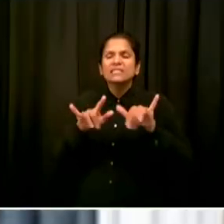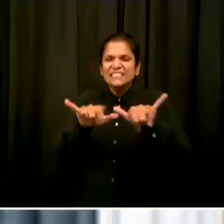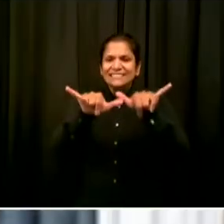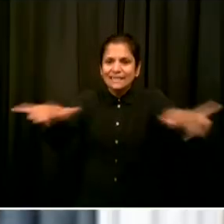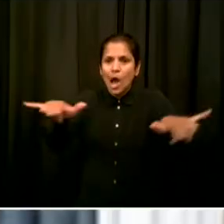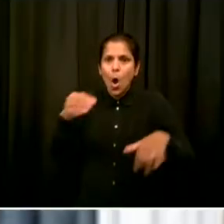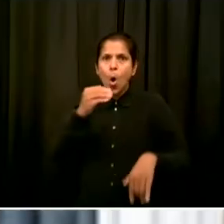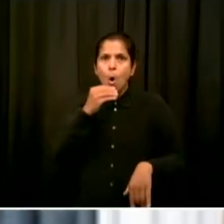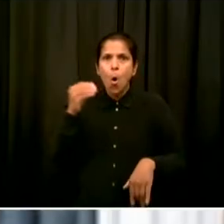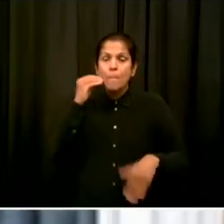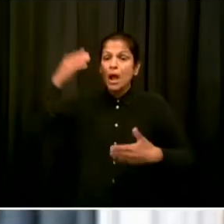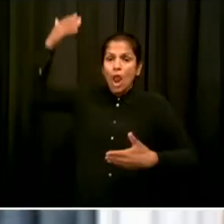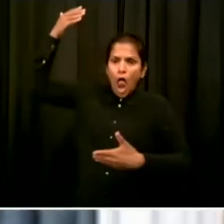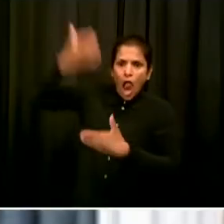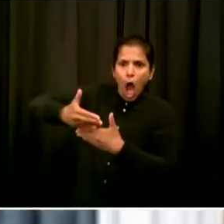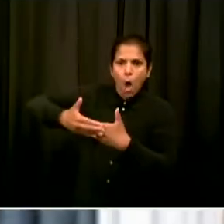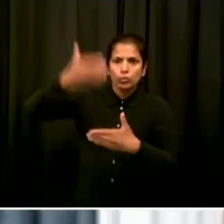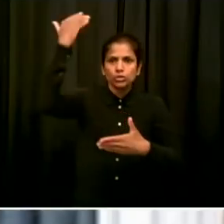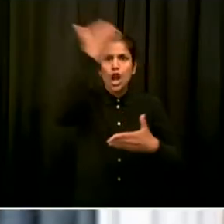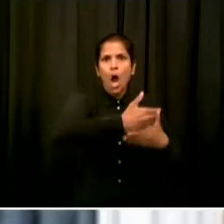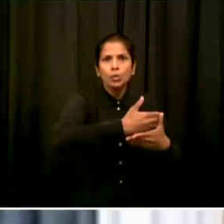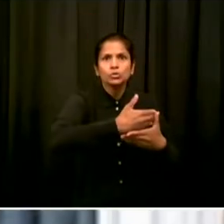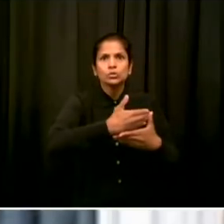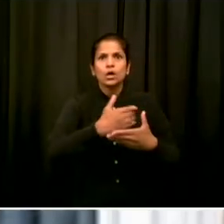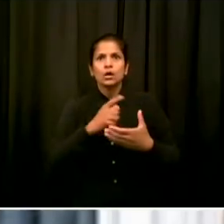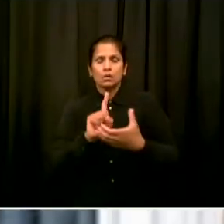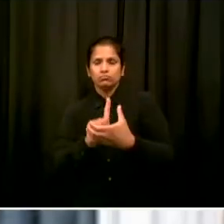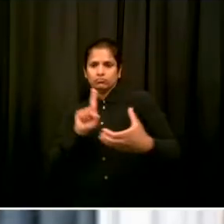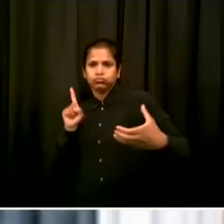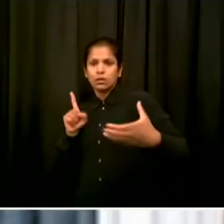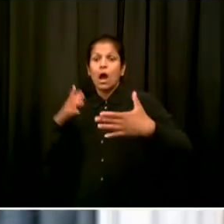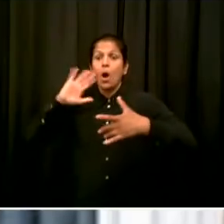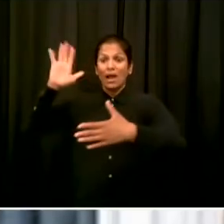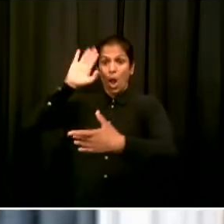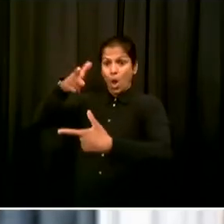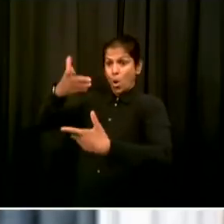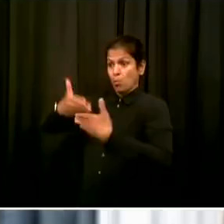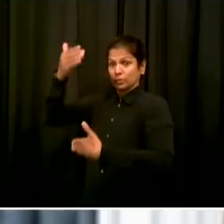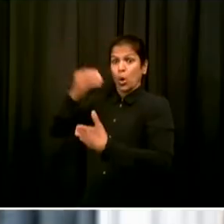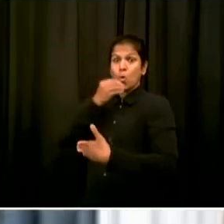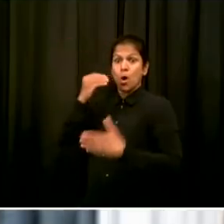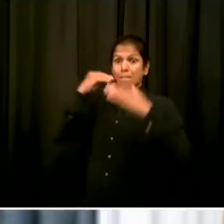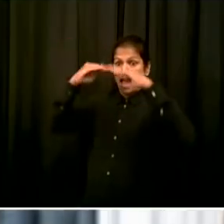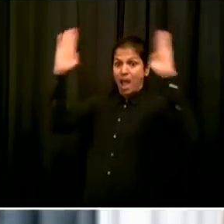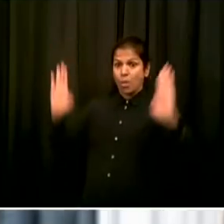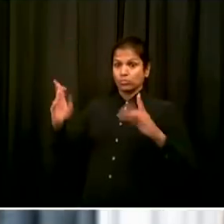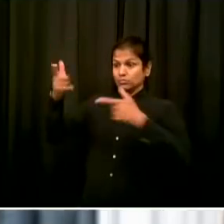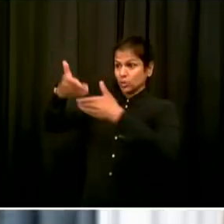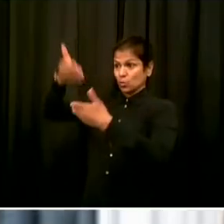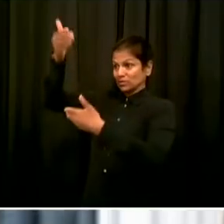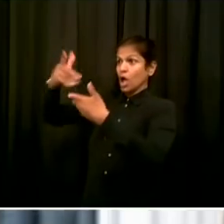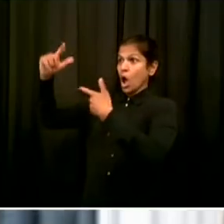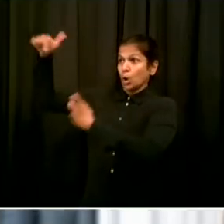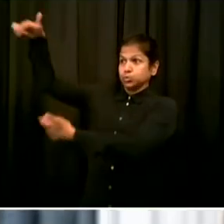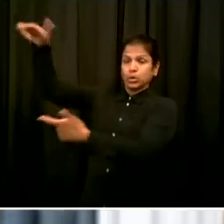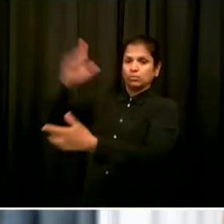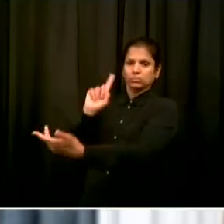FLOO R. IF YOU ARE IN A HIGH-RISGOE INTO A HALLWAY